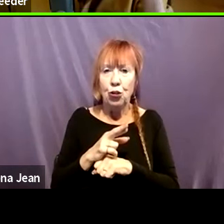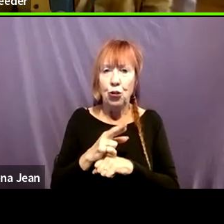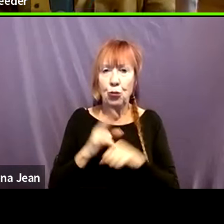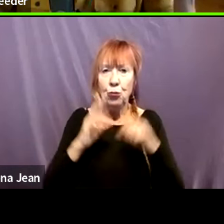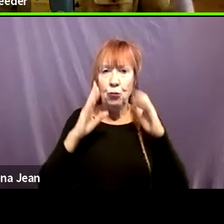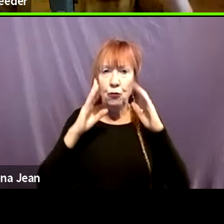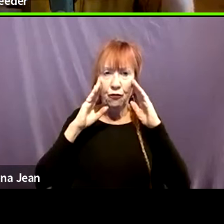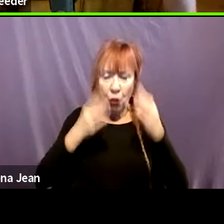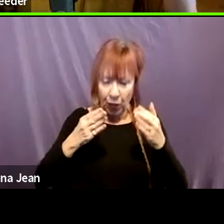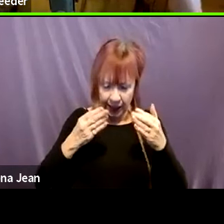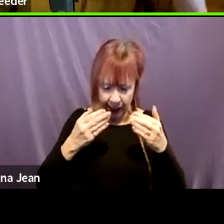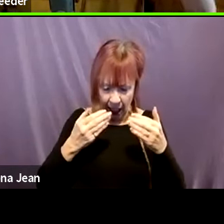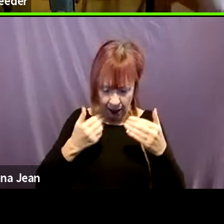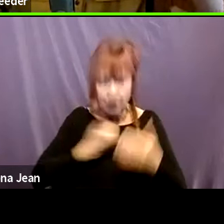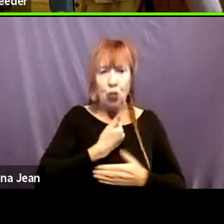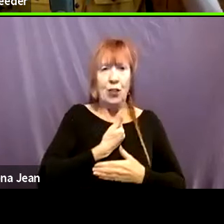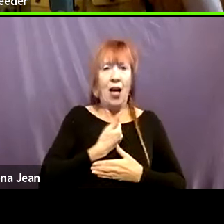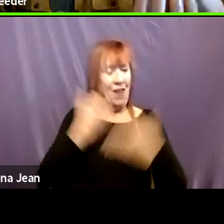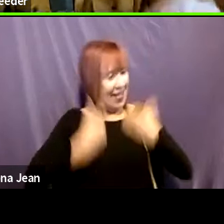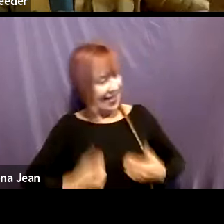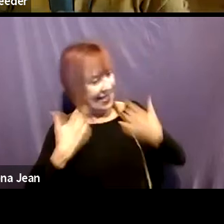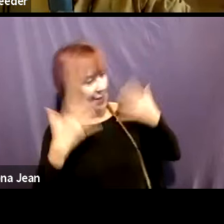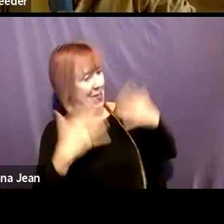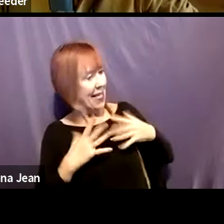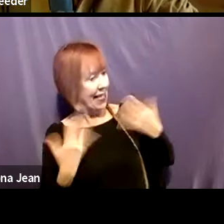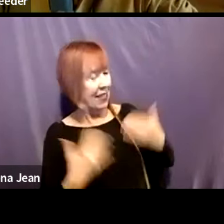"Hey, this is me, I'm cool", (speaking faintly). Well, I think that,